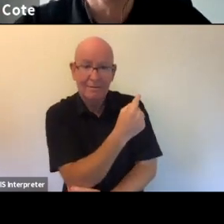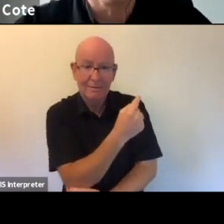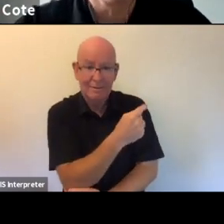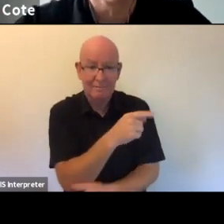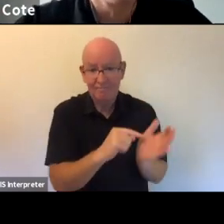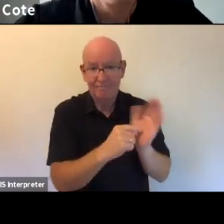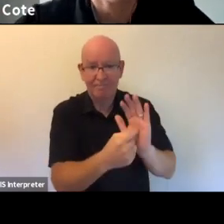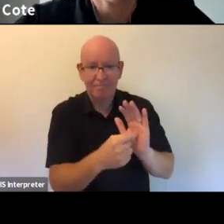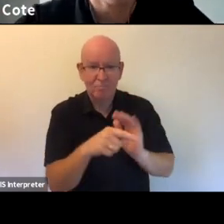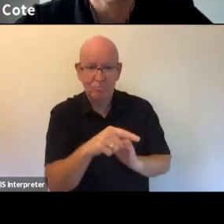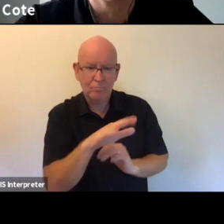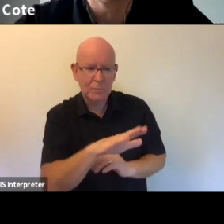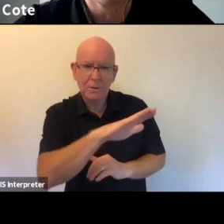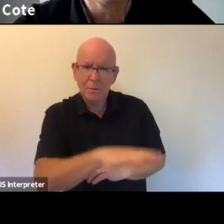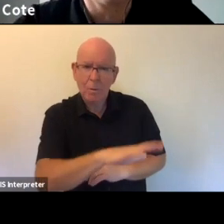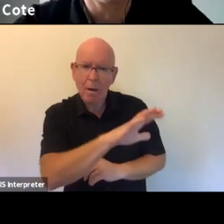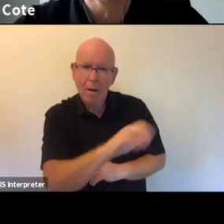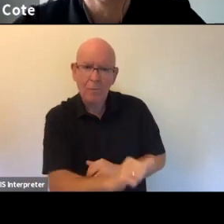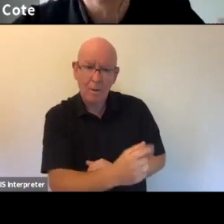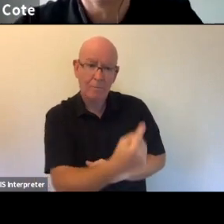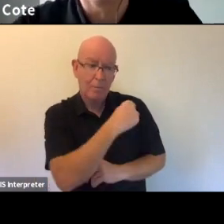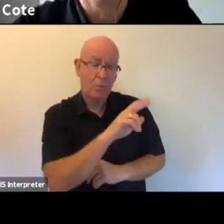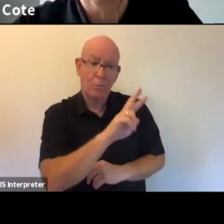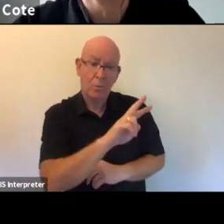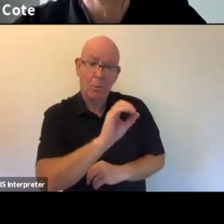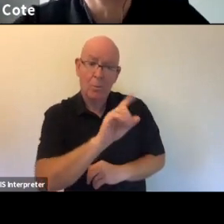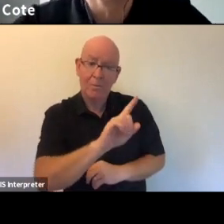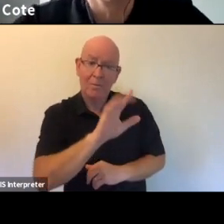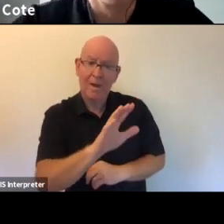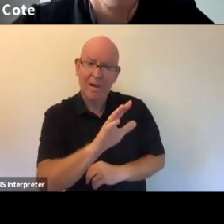but just education, seeking work, accessing basic services.